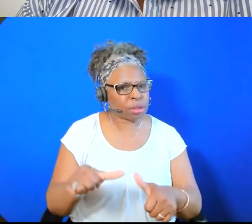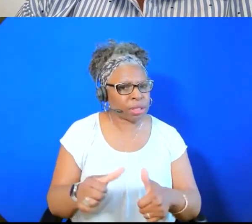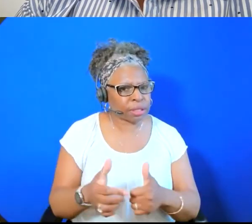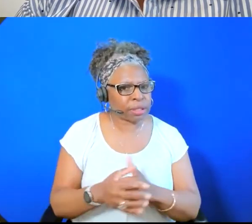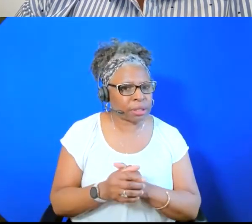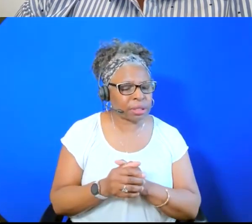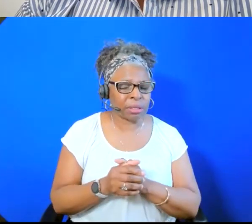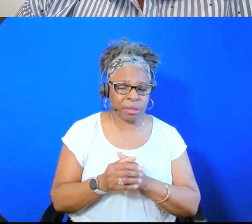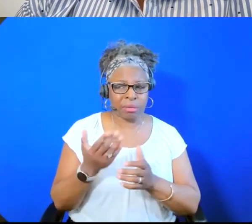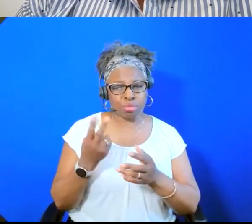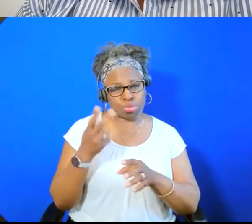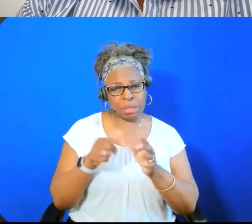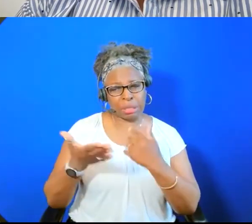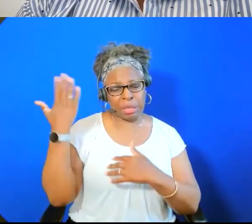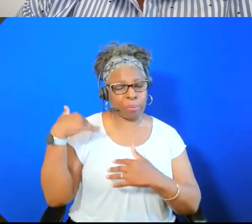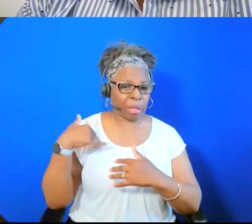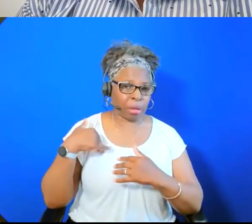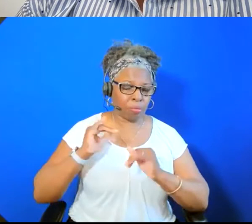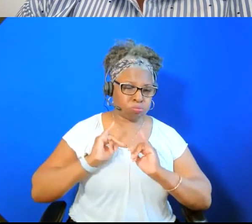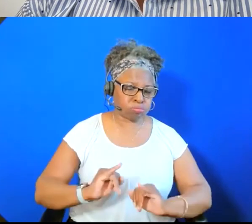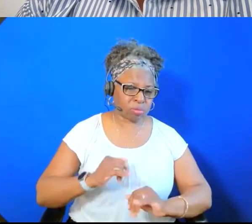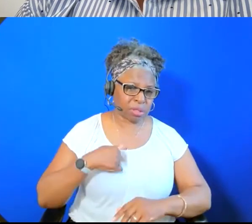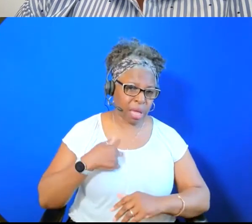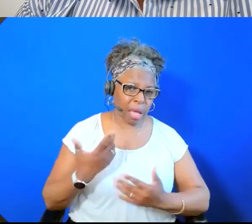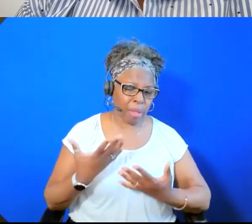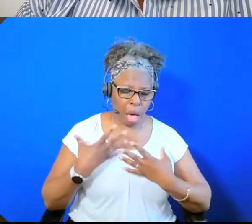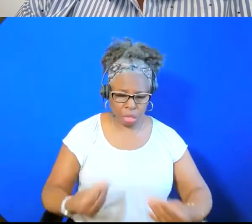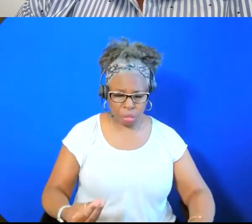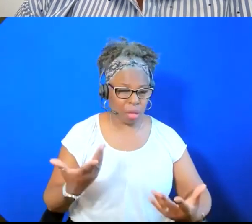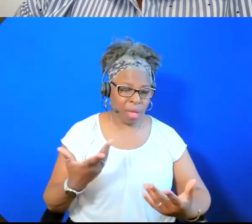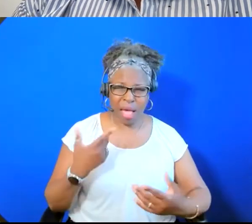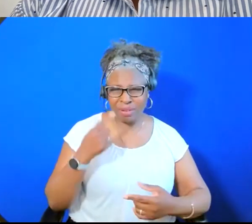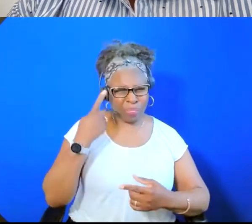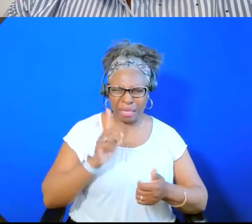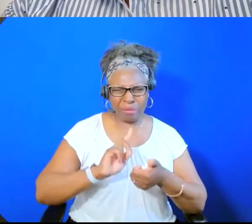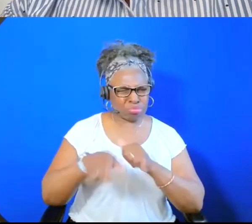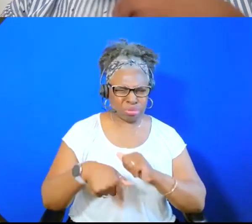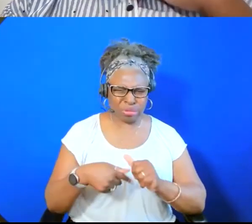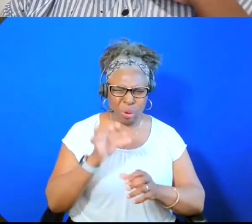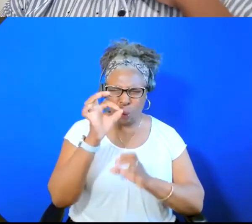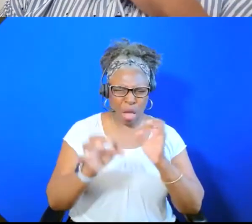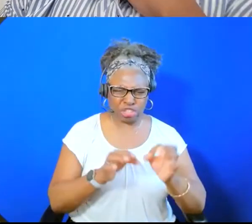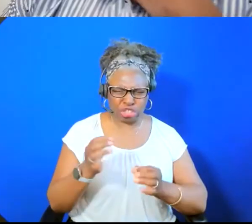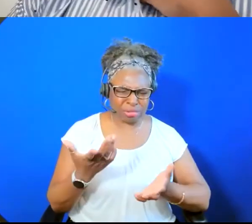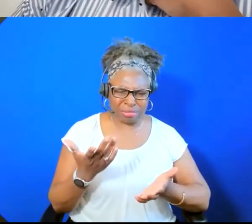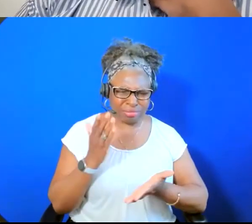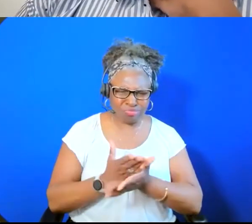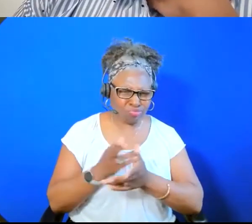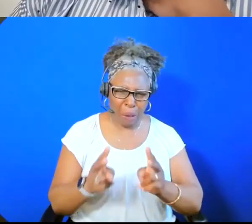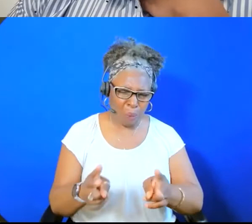And so, I don't know, I probably haven't answered the question at all. But those are my rambling thoughts on… >> ULRIKA: No, don't worry about it.